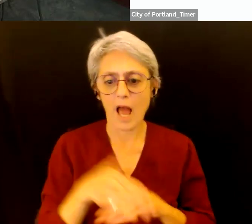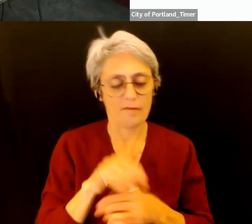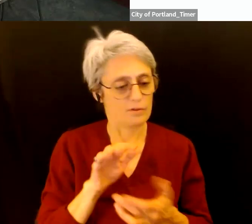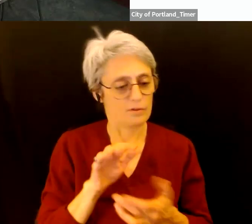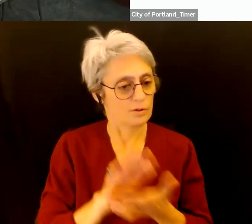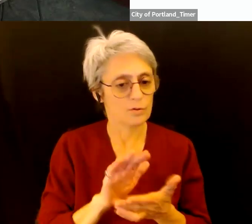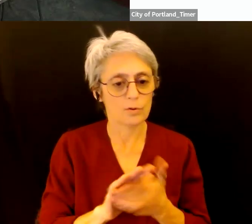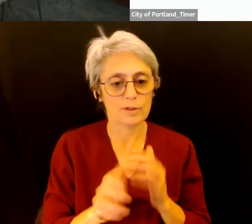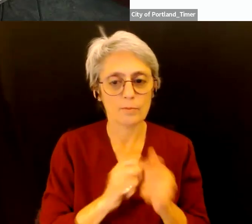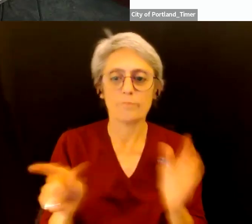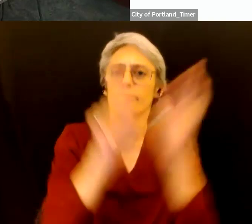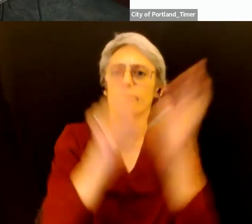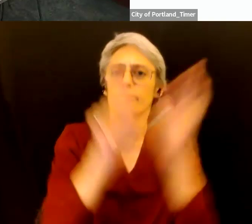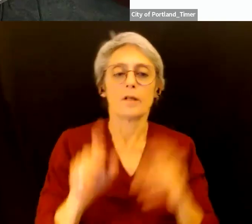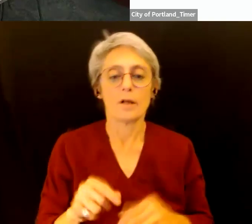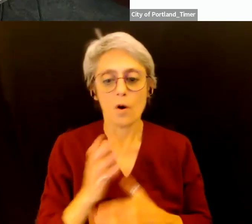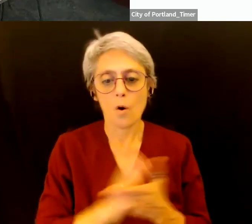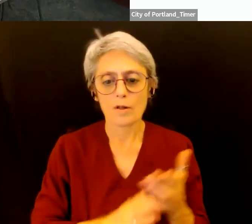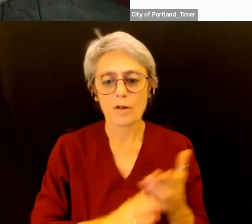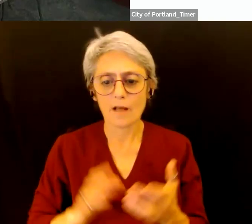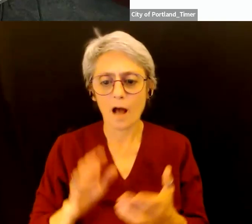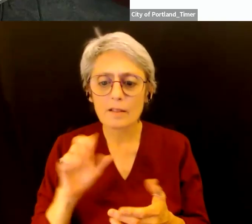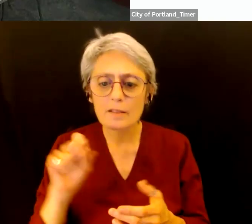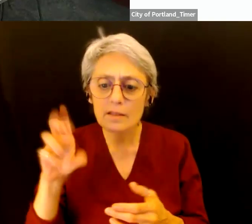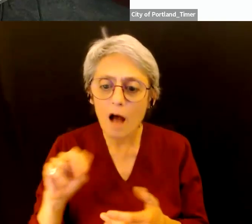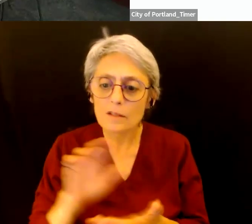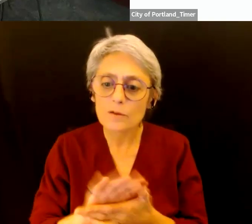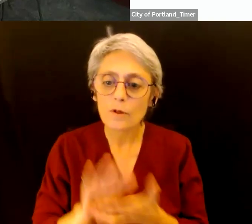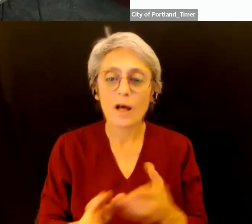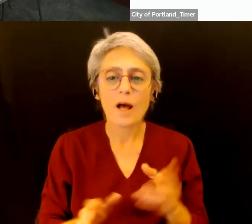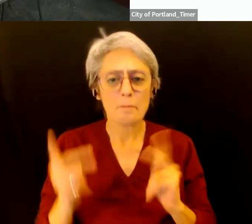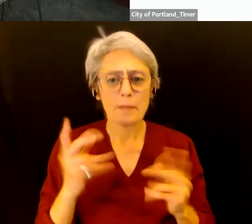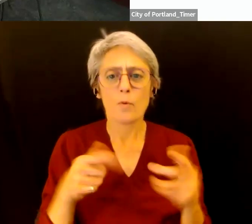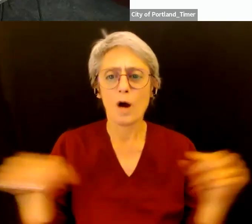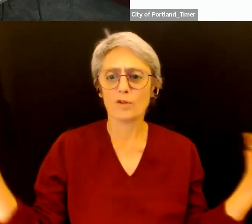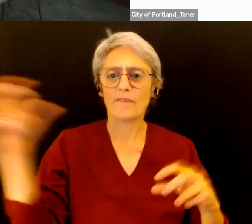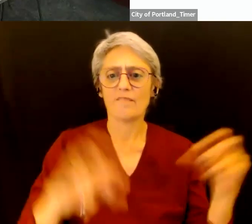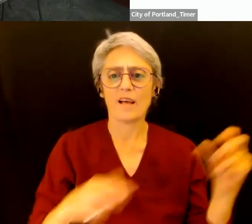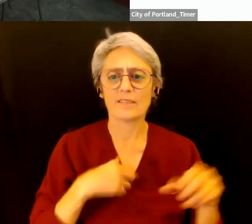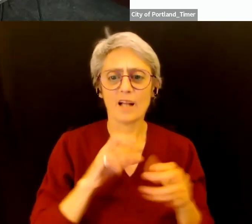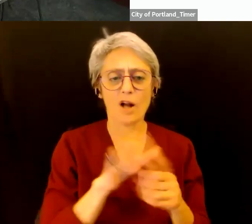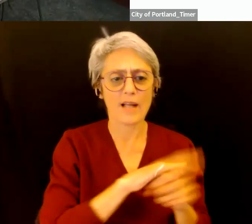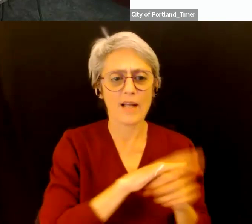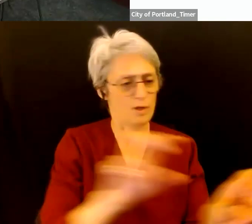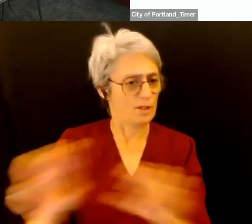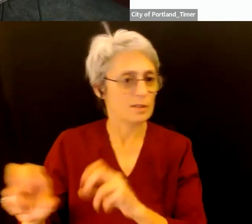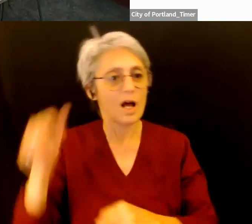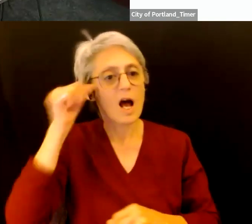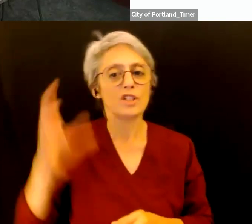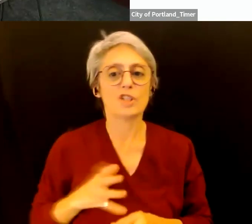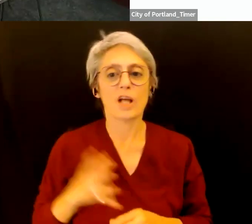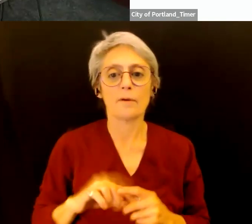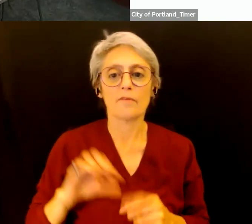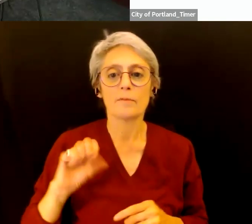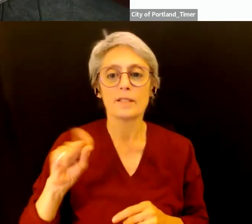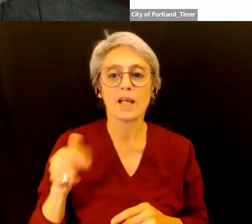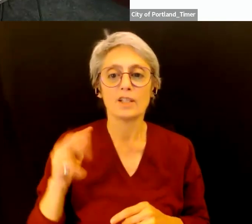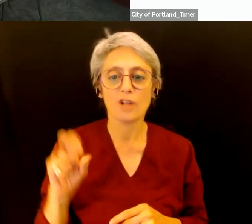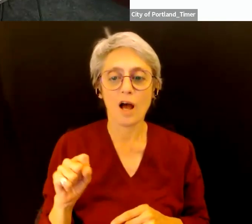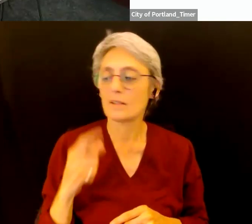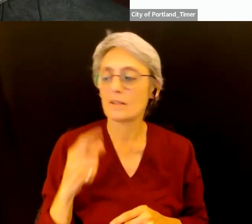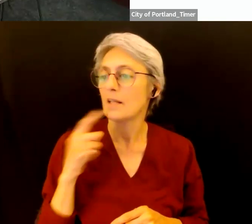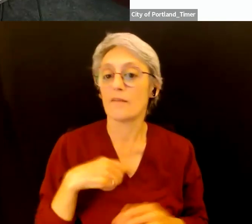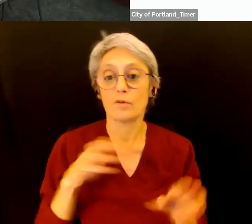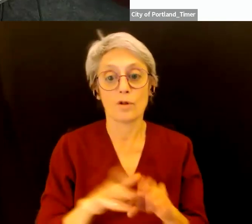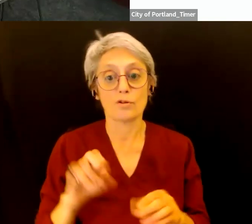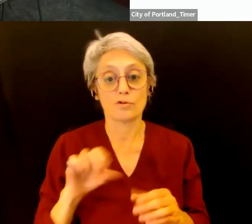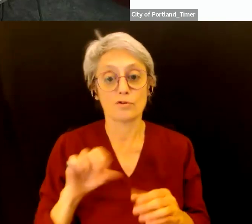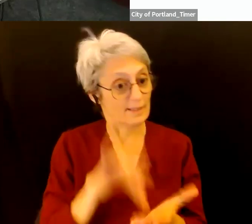People want you to invest in our neighborhoods. A gentleman from St. John said, if you close our rec center and pools, why would we stay?